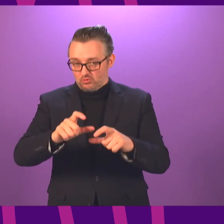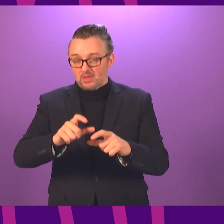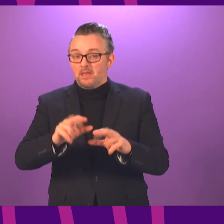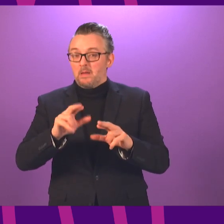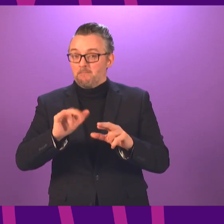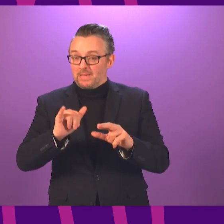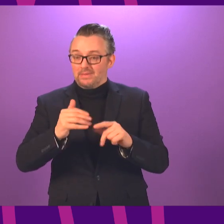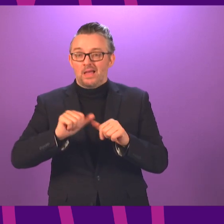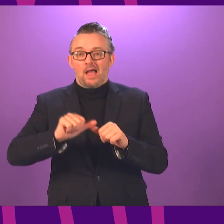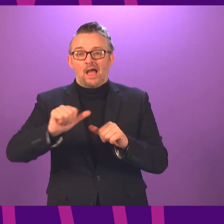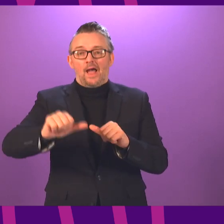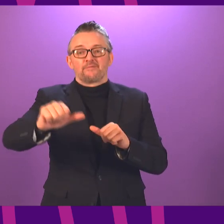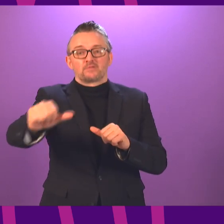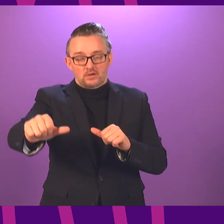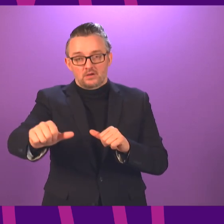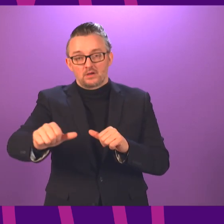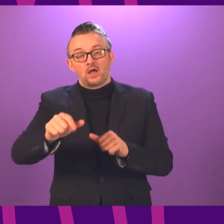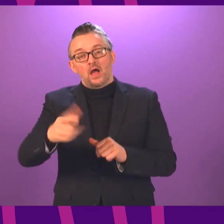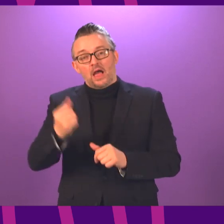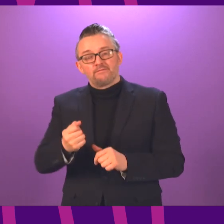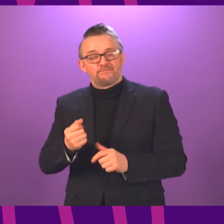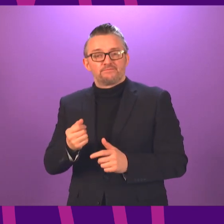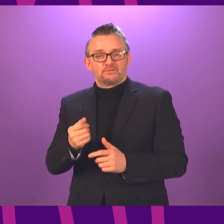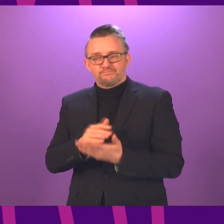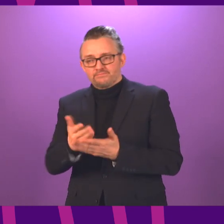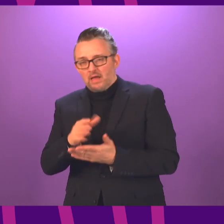further tapered support. Discretionary funding, which has already been increased in recent